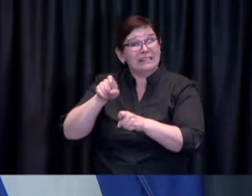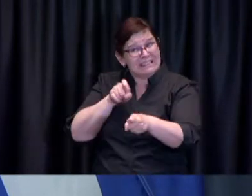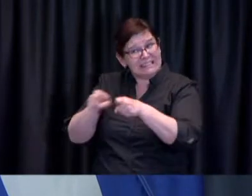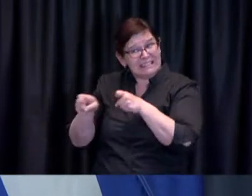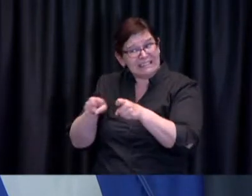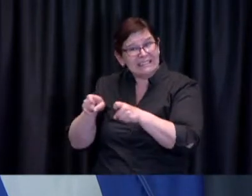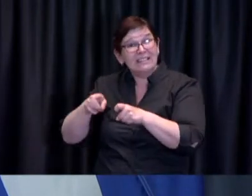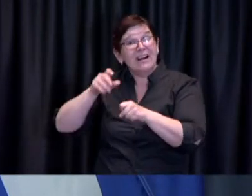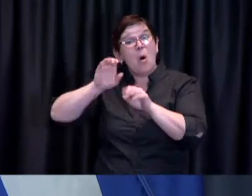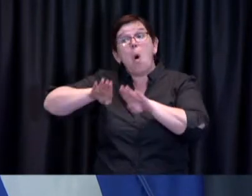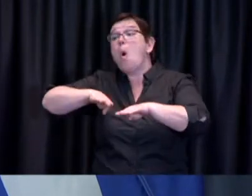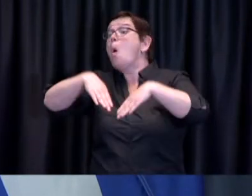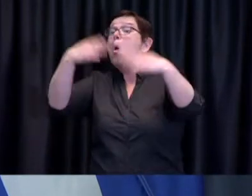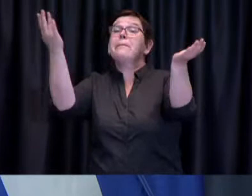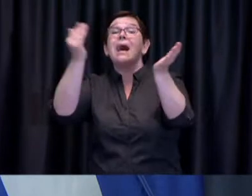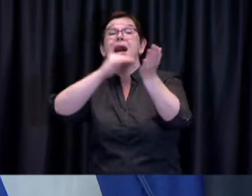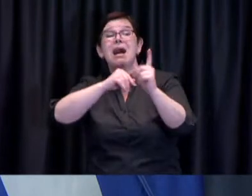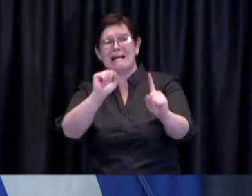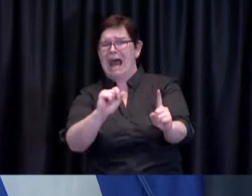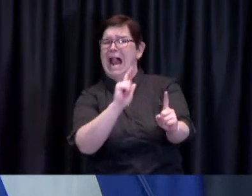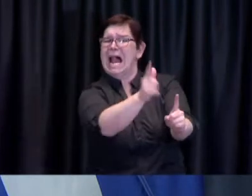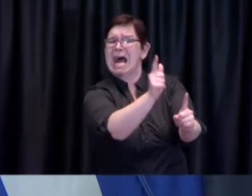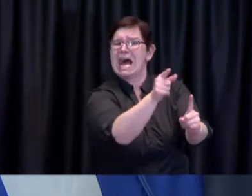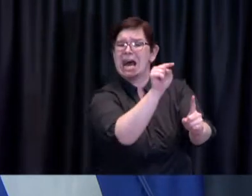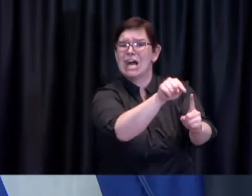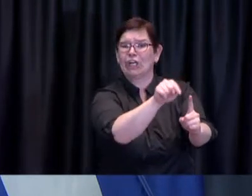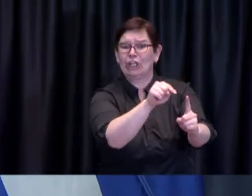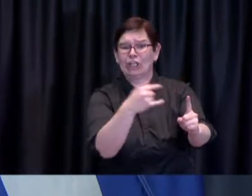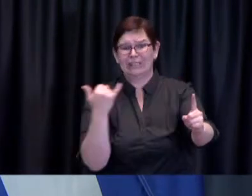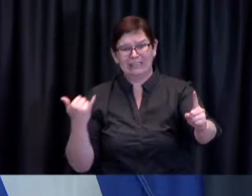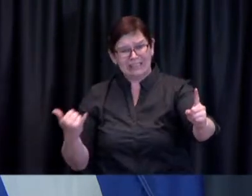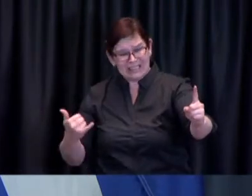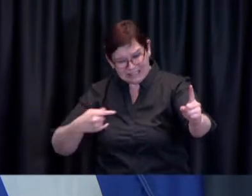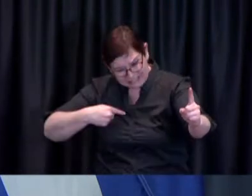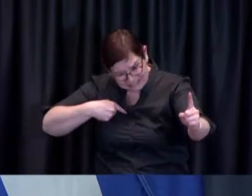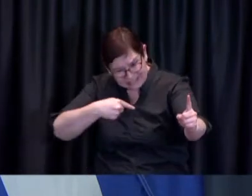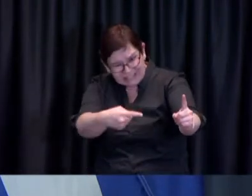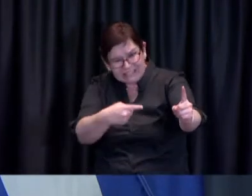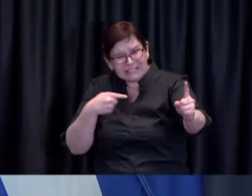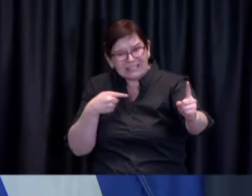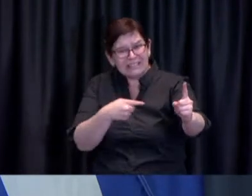one of us and it depends on all of us following the best available science that's out there